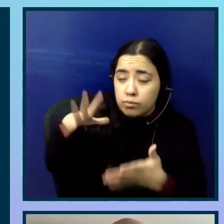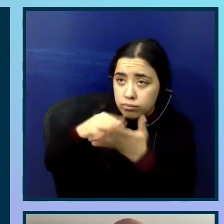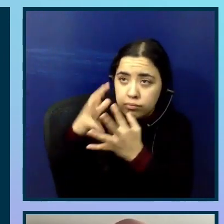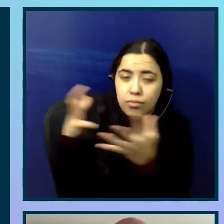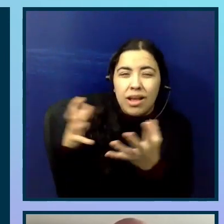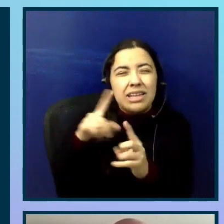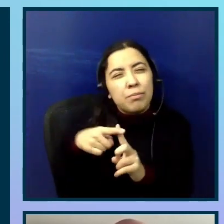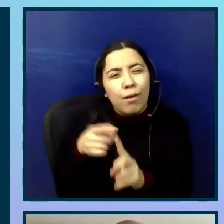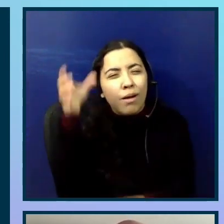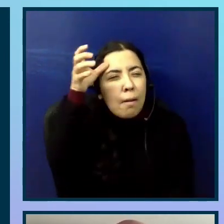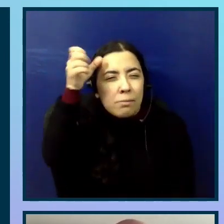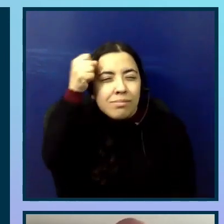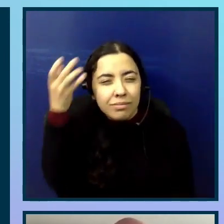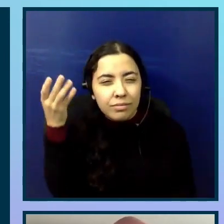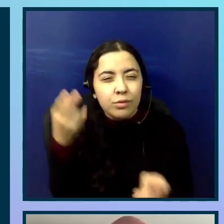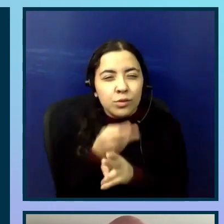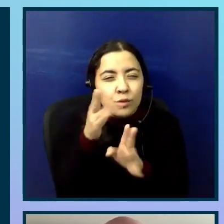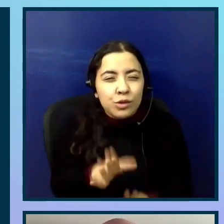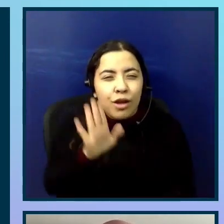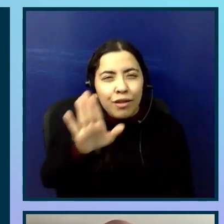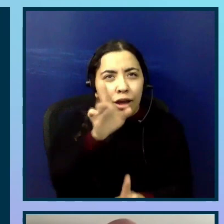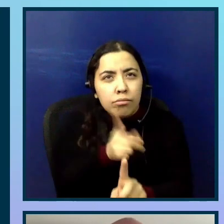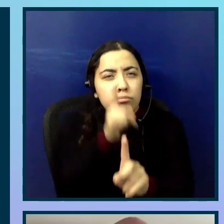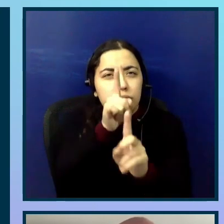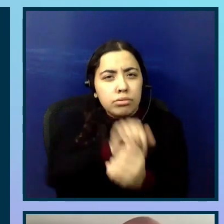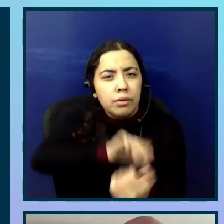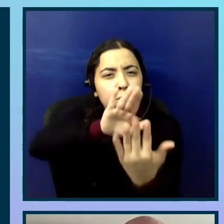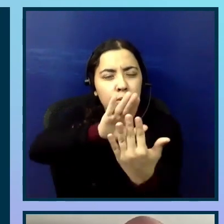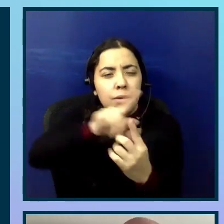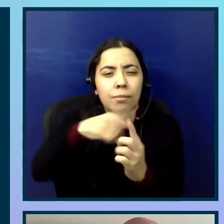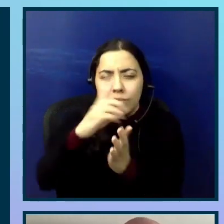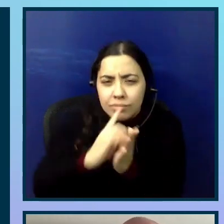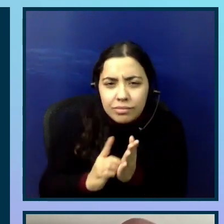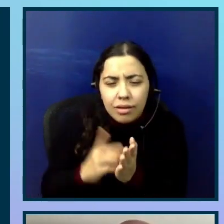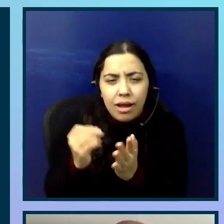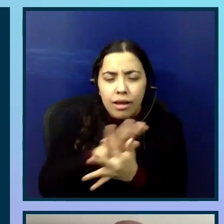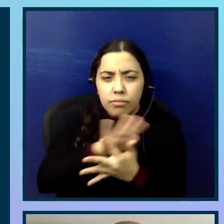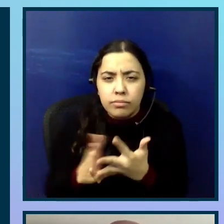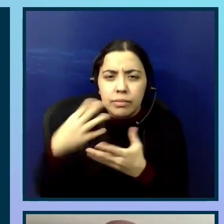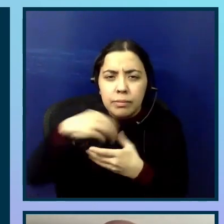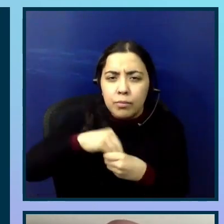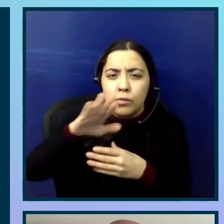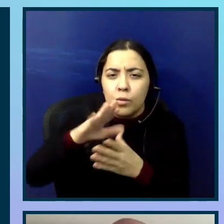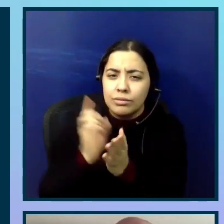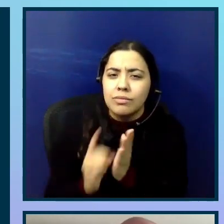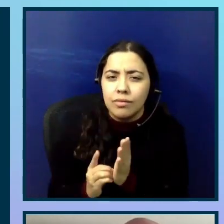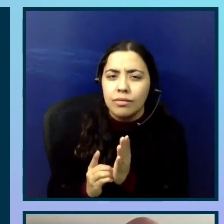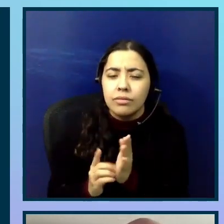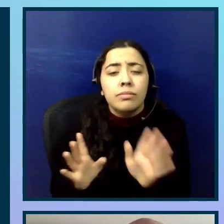and user driven approaches around design and around components. And so I won't go into that in every detail,